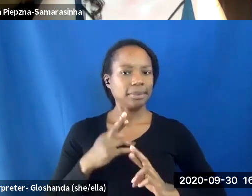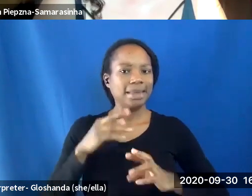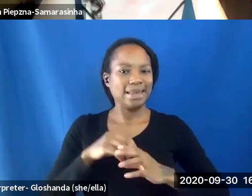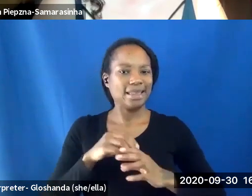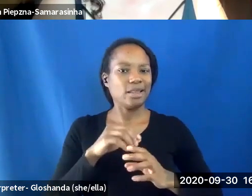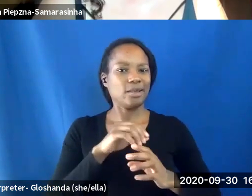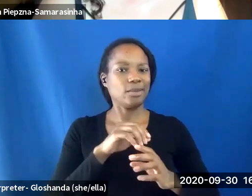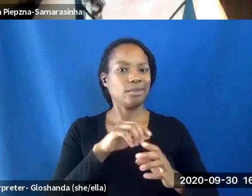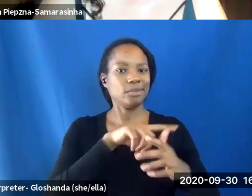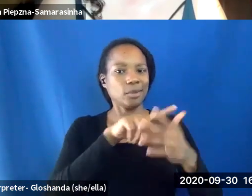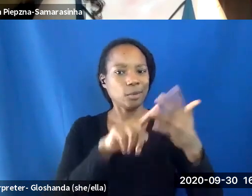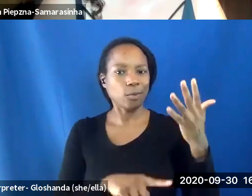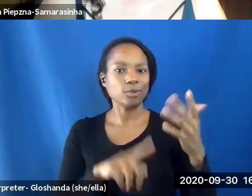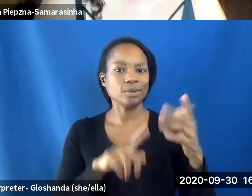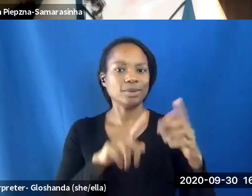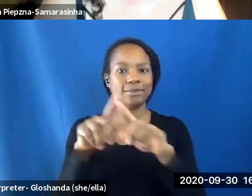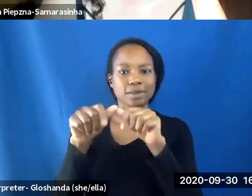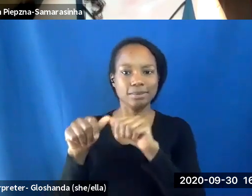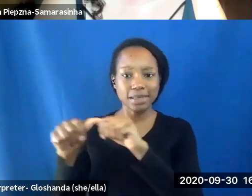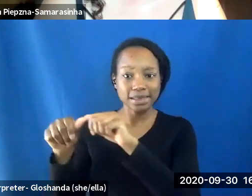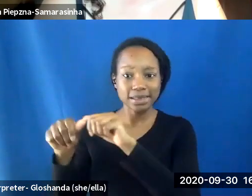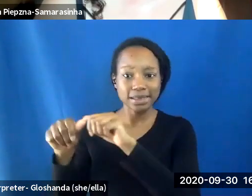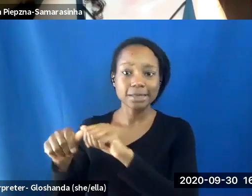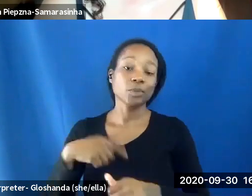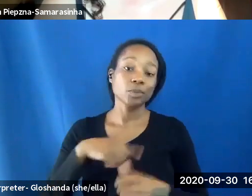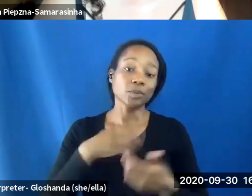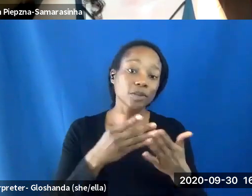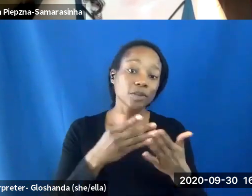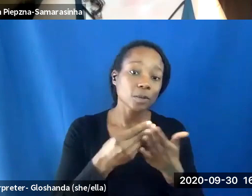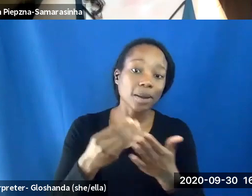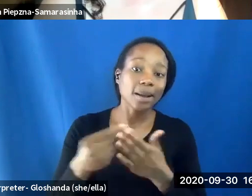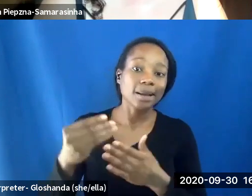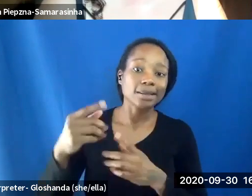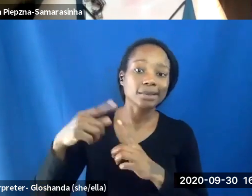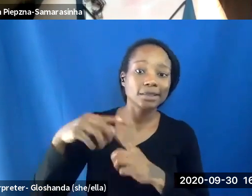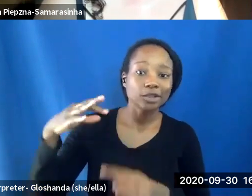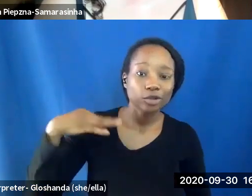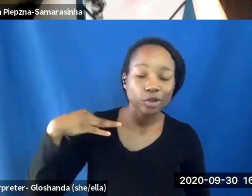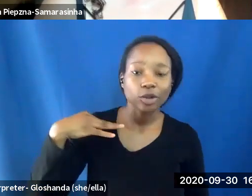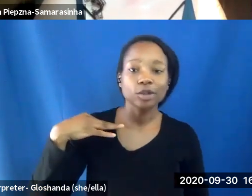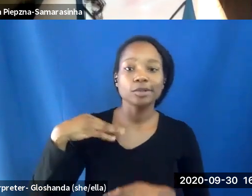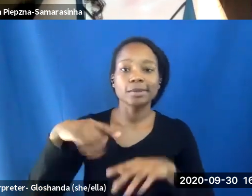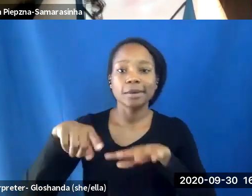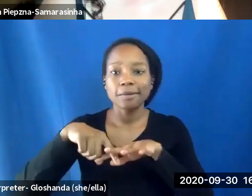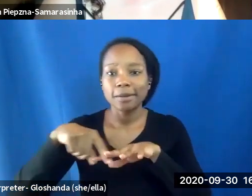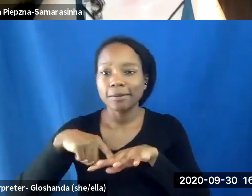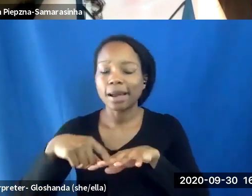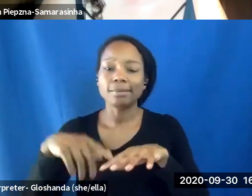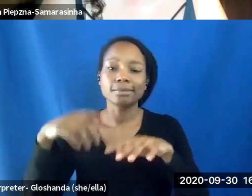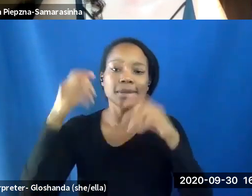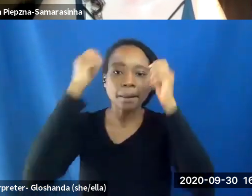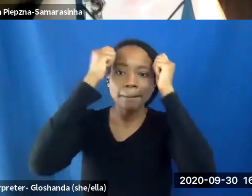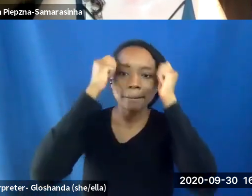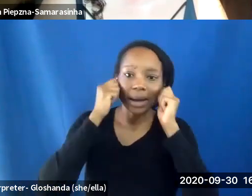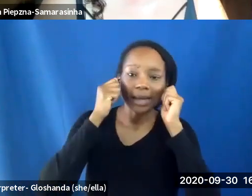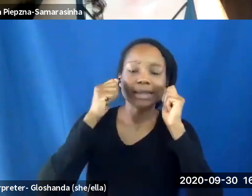we have bought flip-flops, t-shirts, bonnets, do-rags, lotion, toothbrushes,